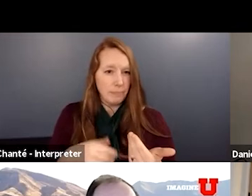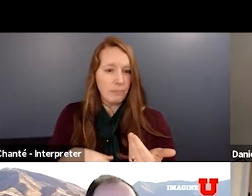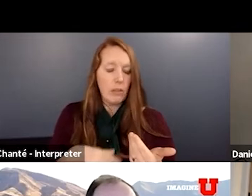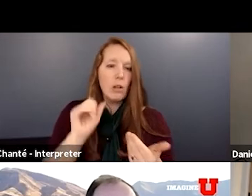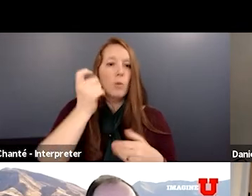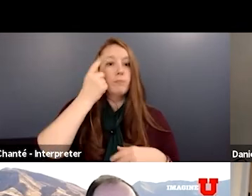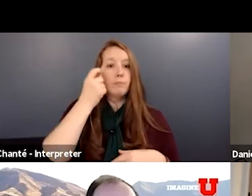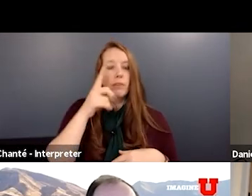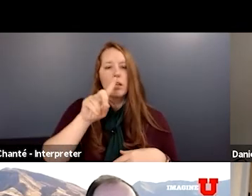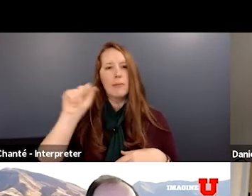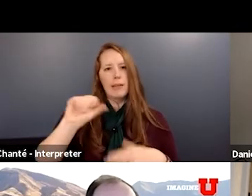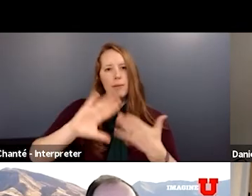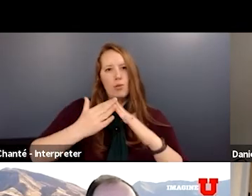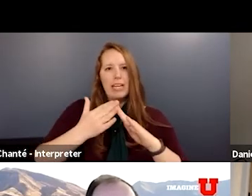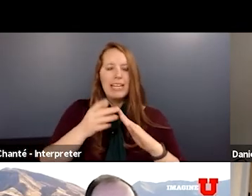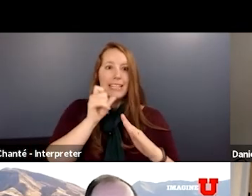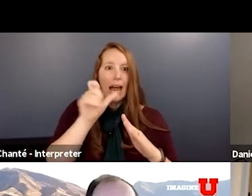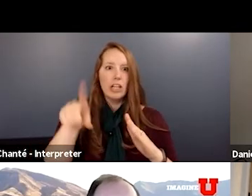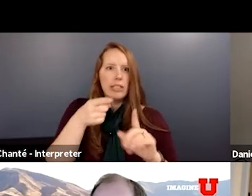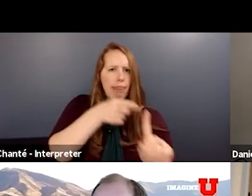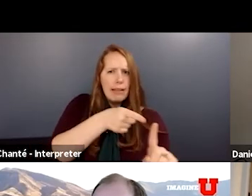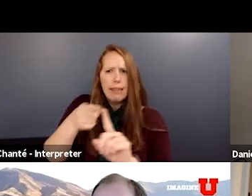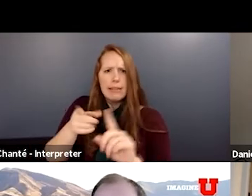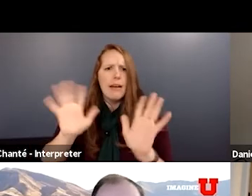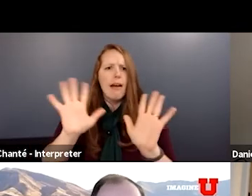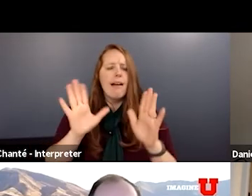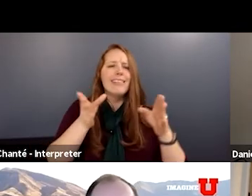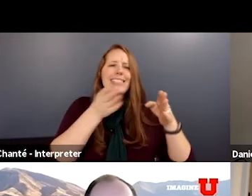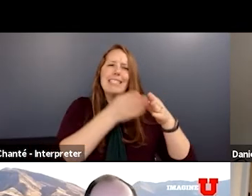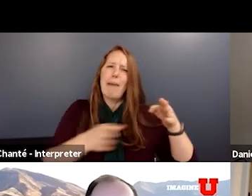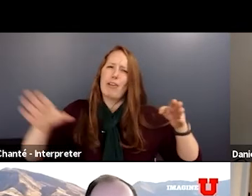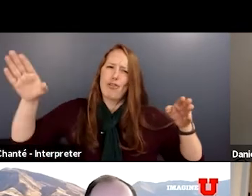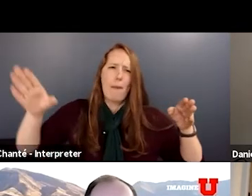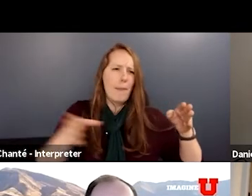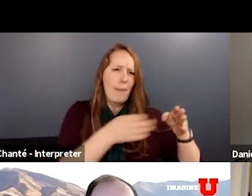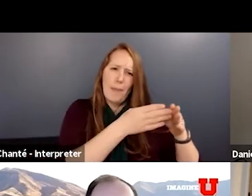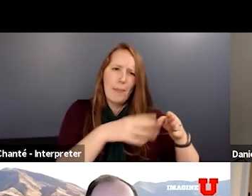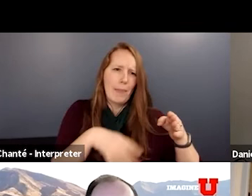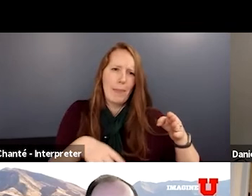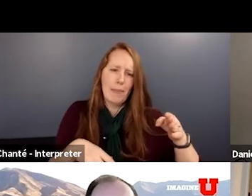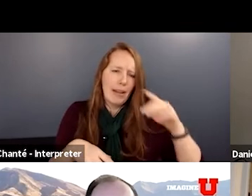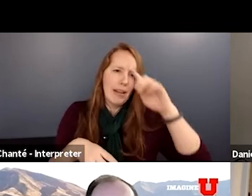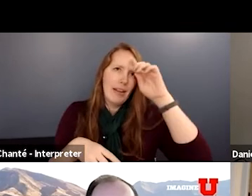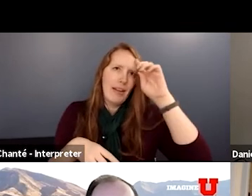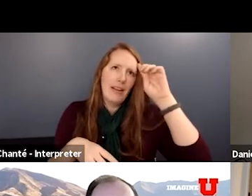Like a lot of other marginalized populations or diverse communities, there's different parts of the spectrum.